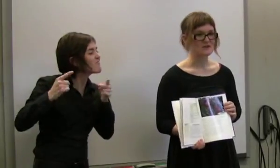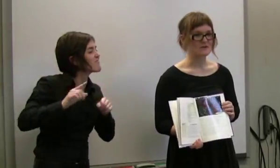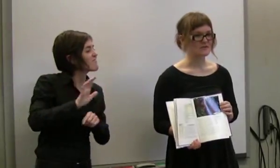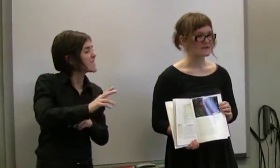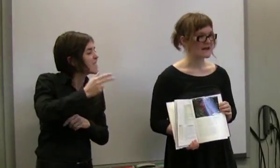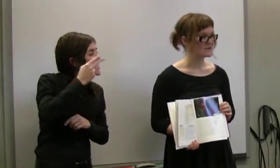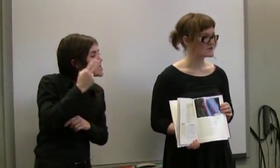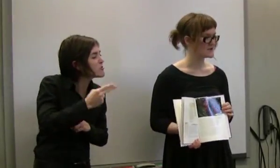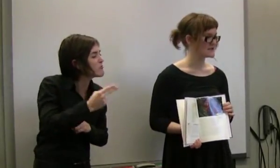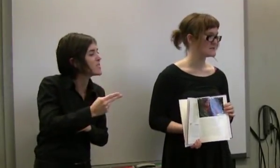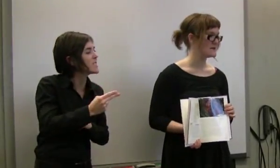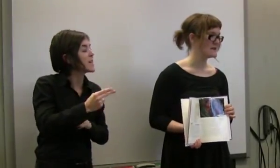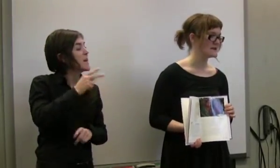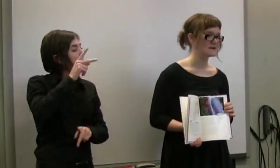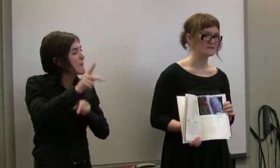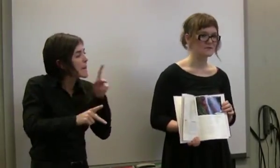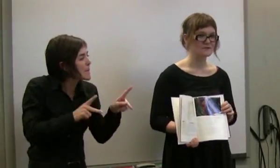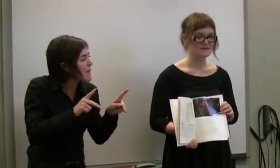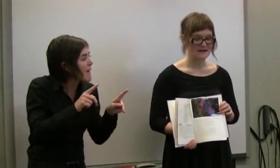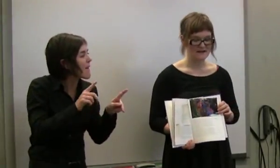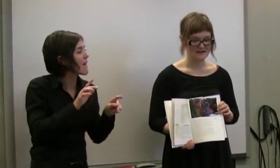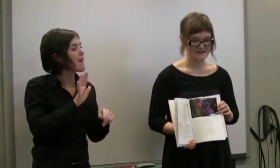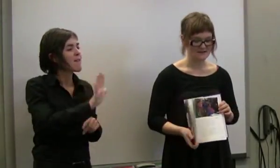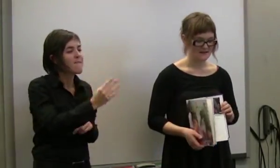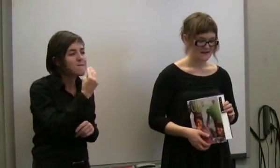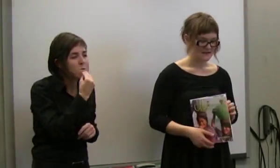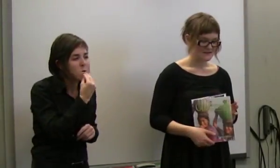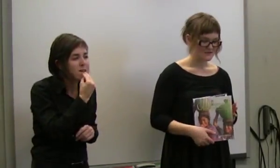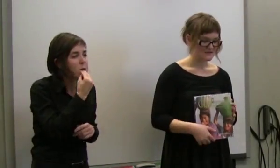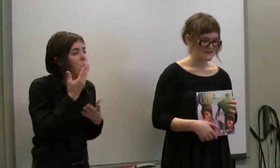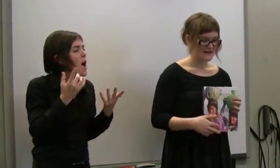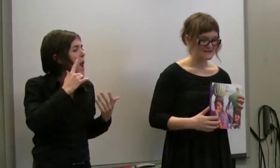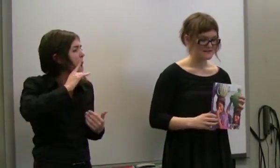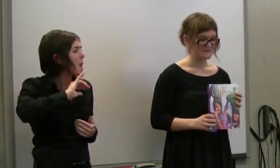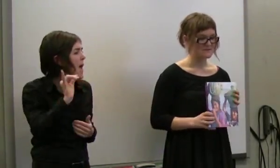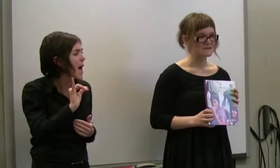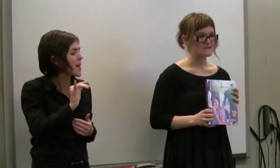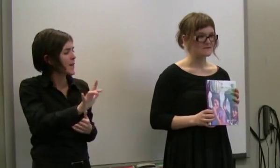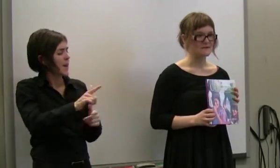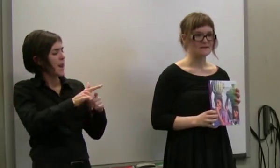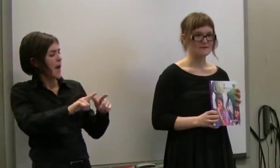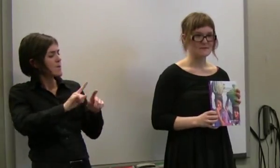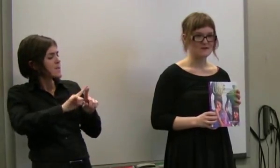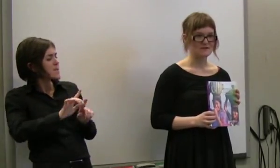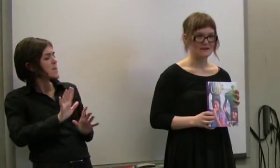information about their language and food.